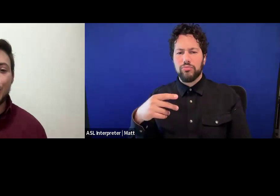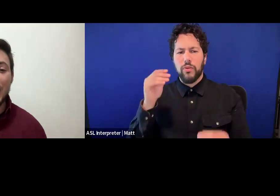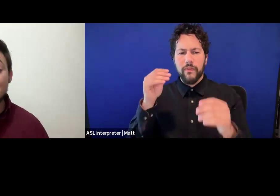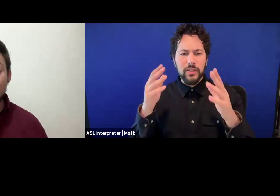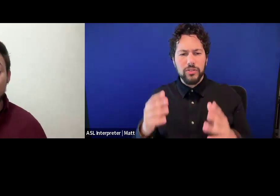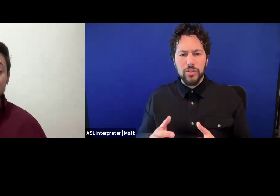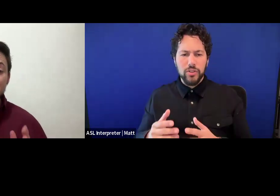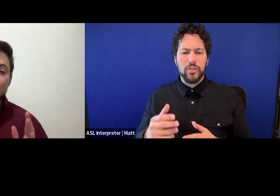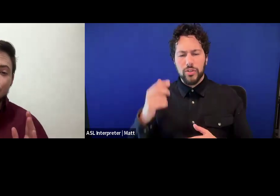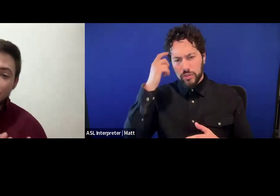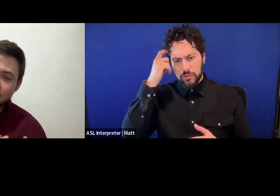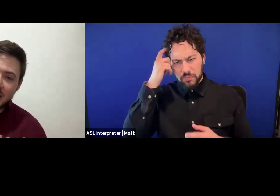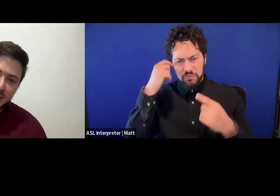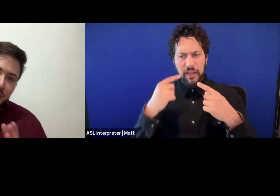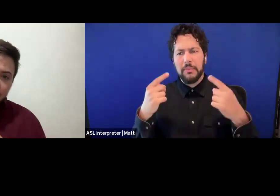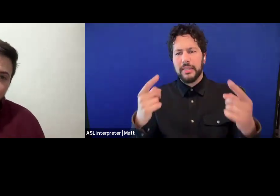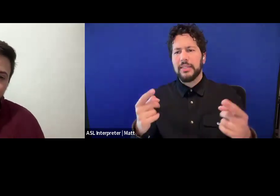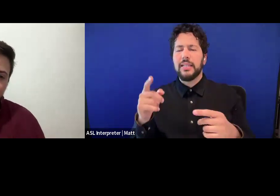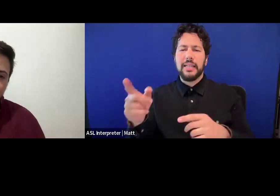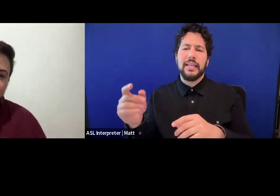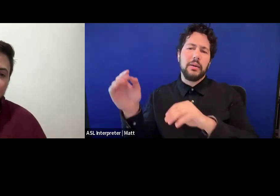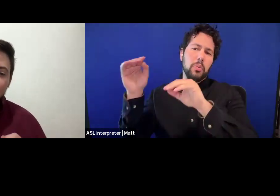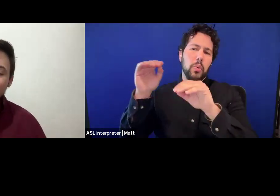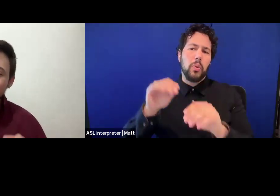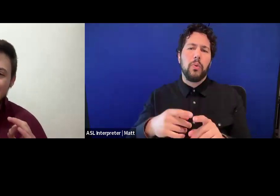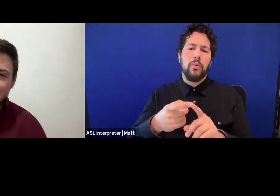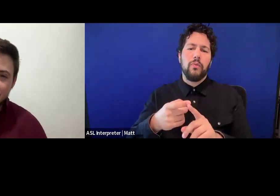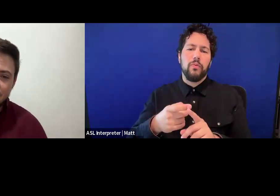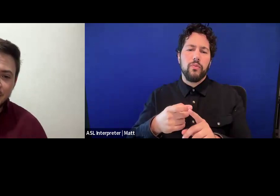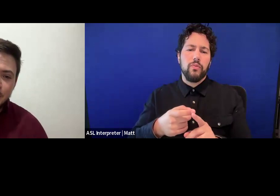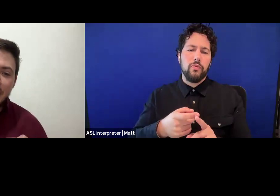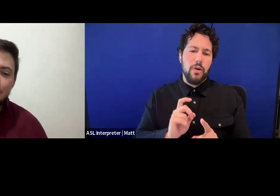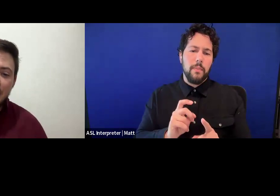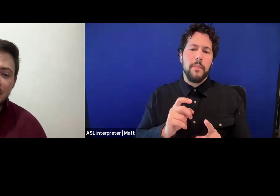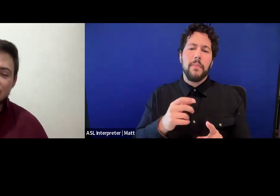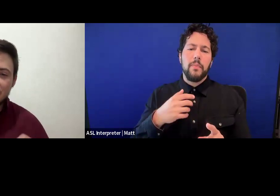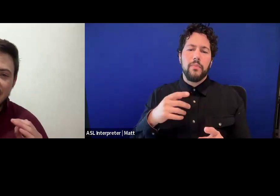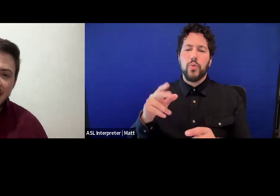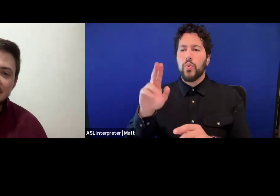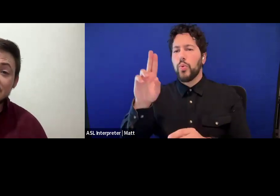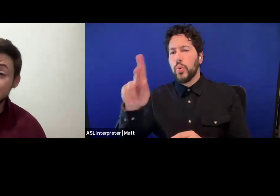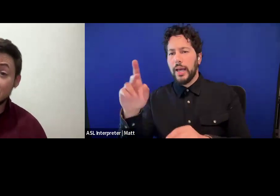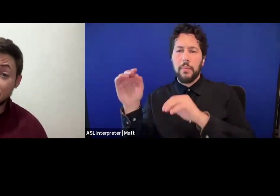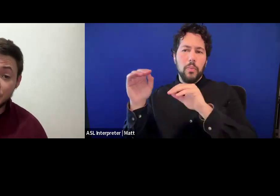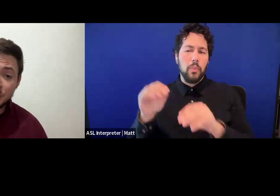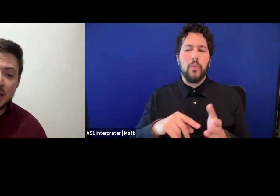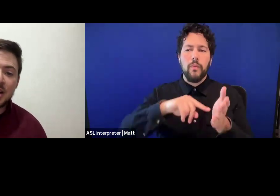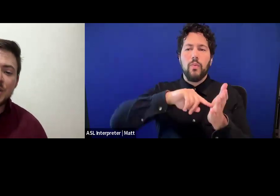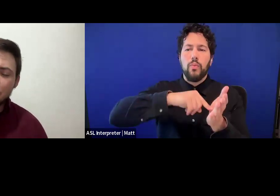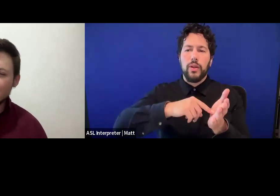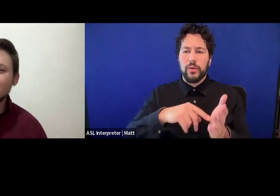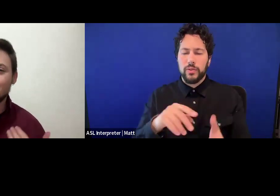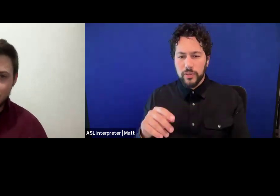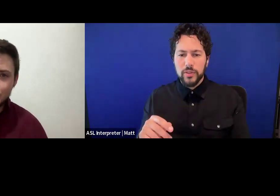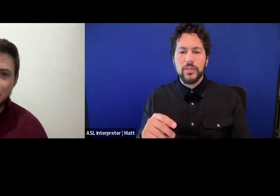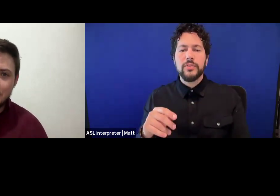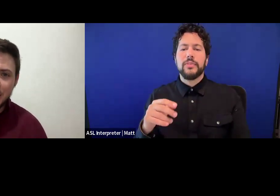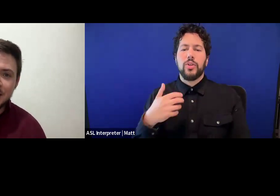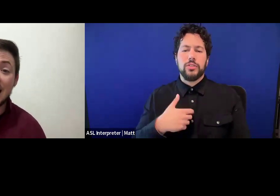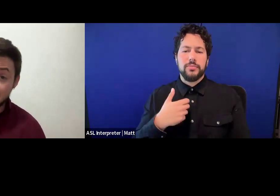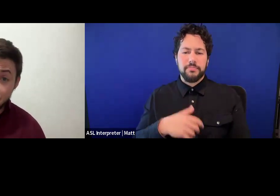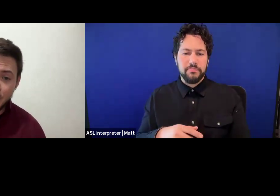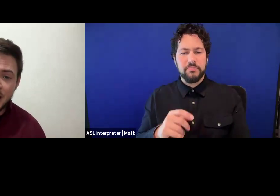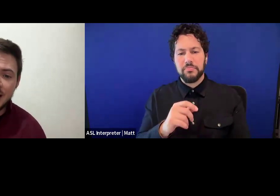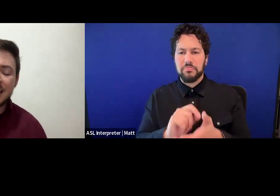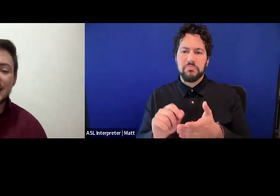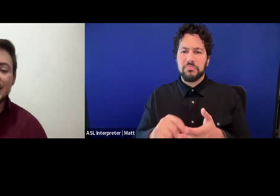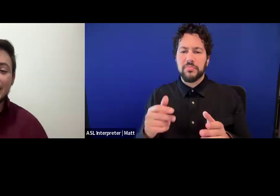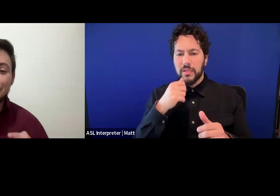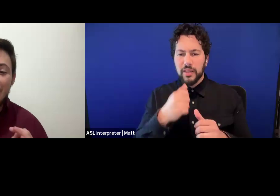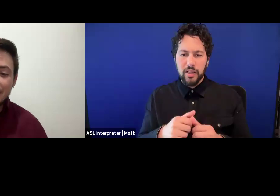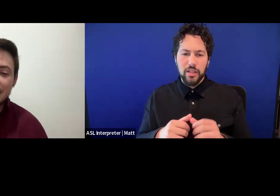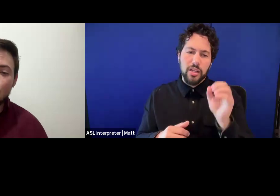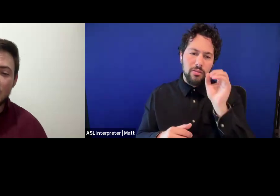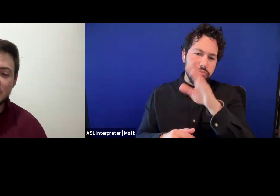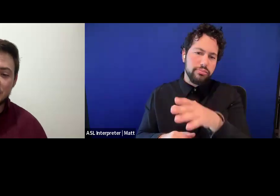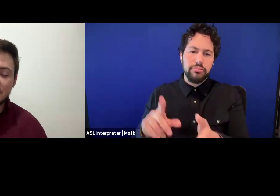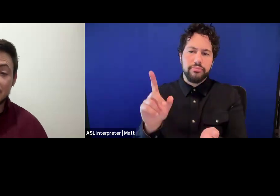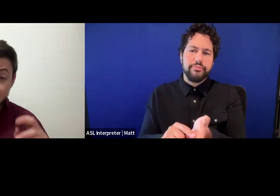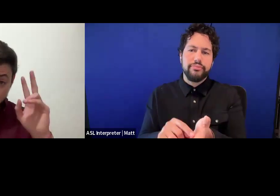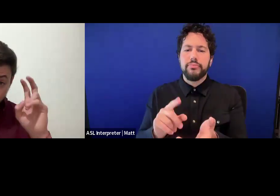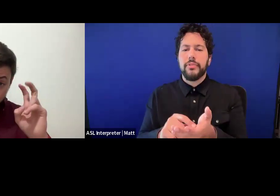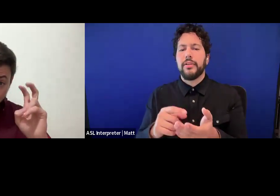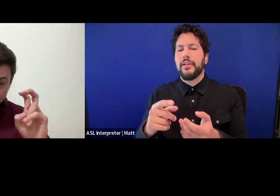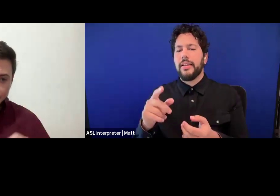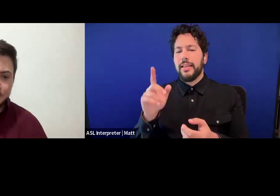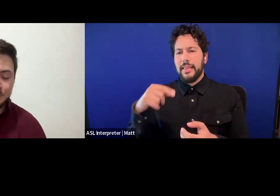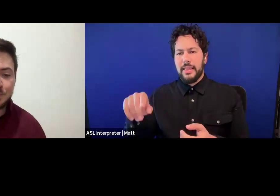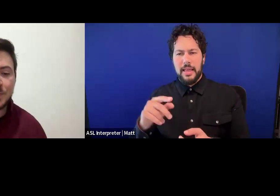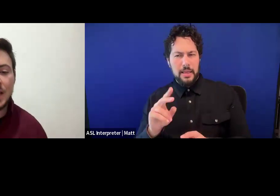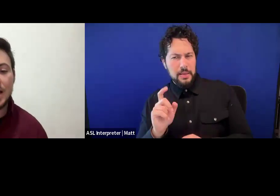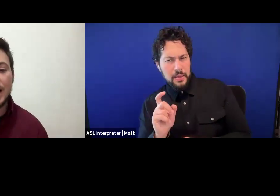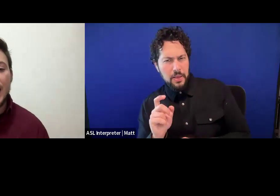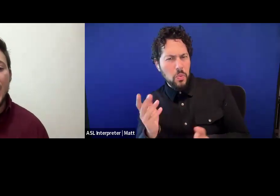who emigrated to Buenos Aires from the UK, closed a letter, published in 1862, responding to a newspaper, La Druuna, that had publicly questioned his true sex.